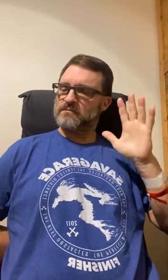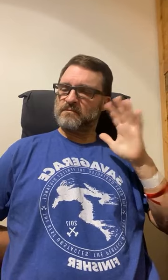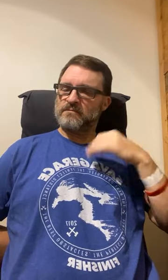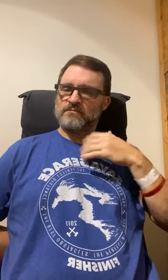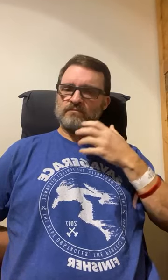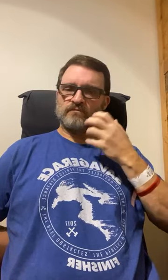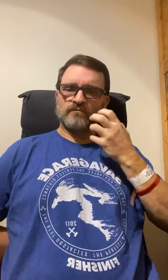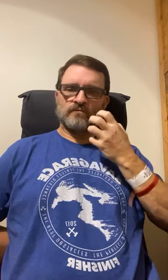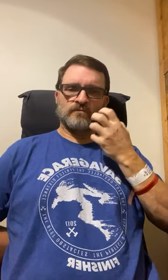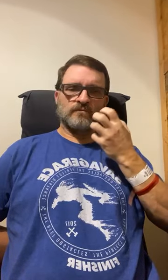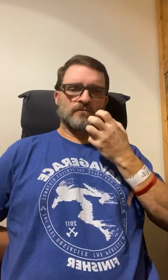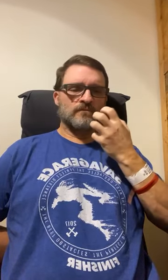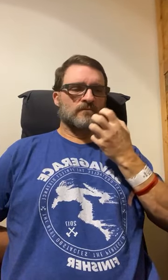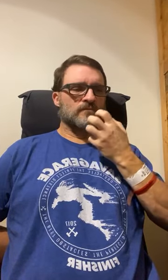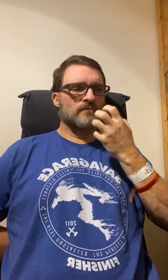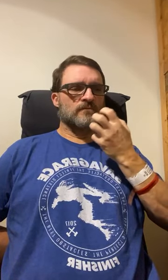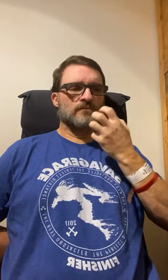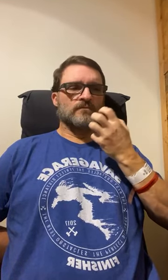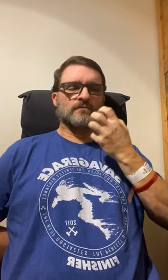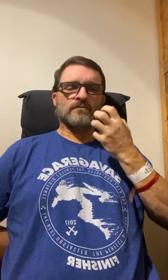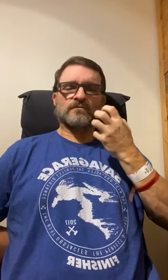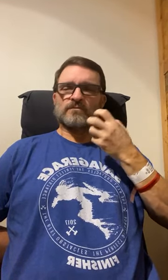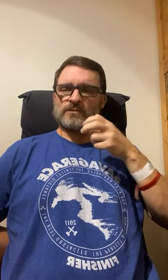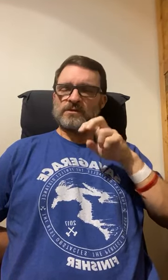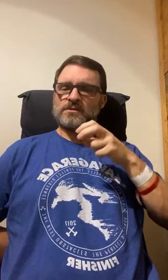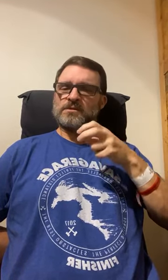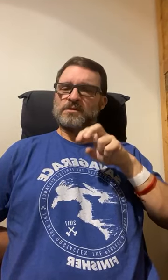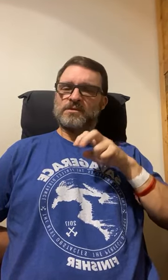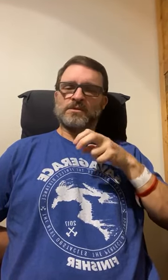The nurse left and I was cranky.